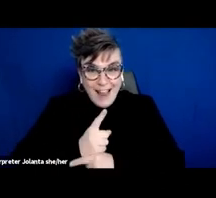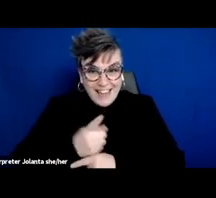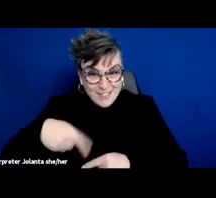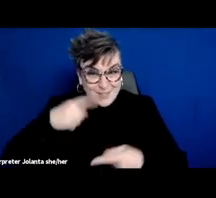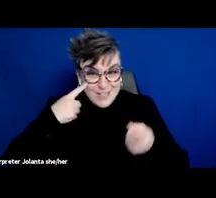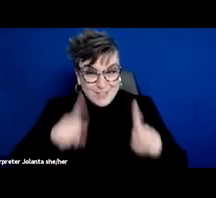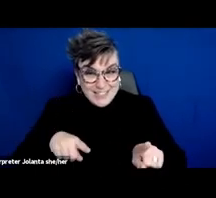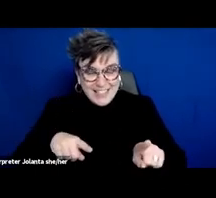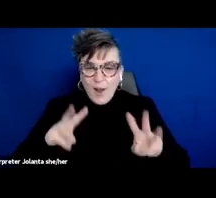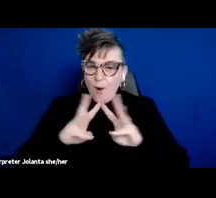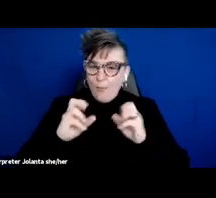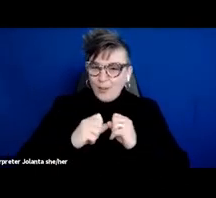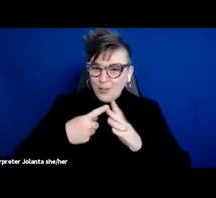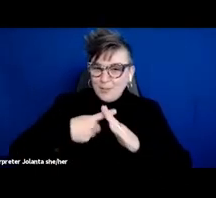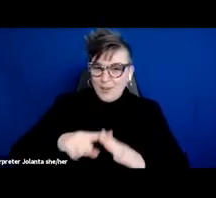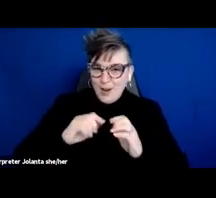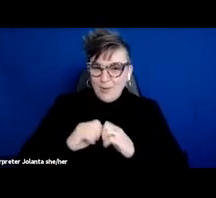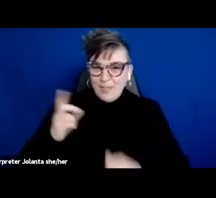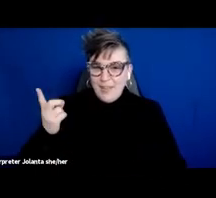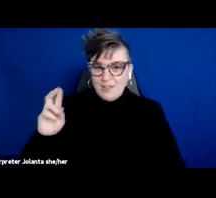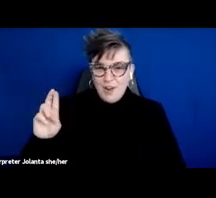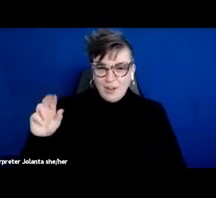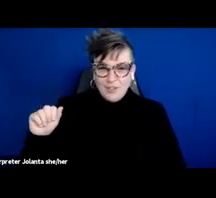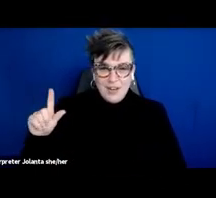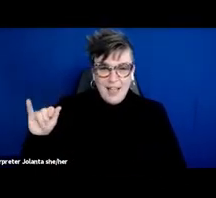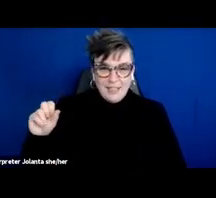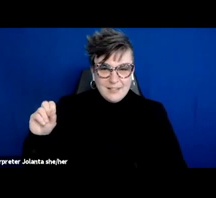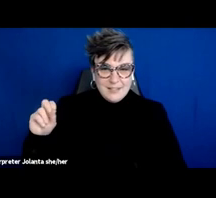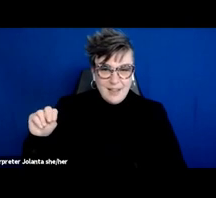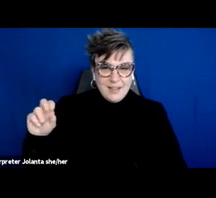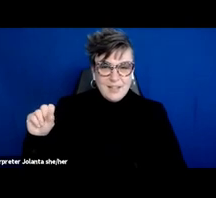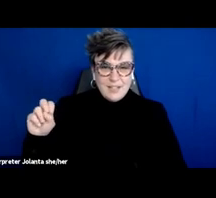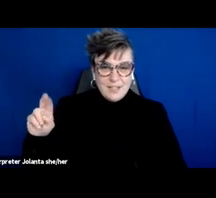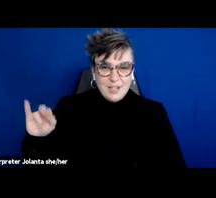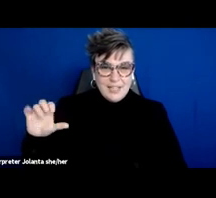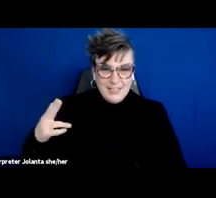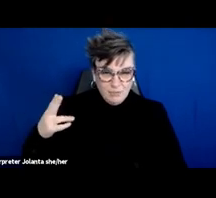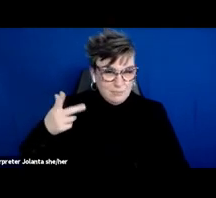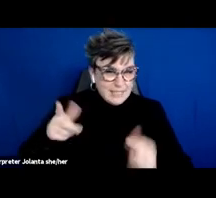The workshop started with Dr. Alison Cernich, the Deputy Director of NICHD, highlighting